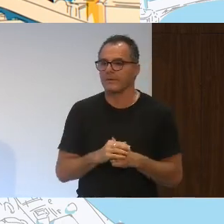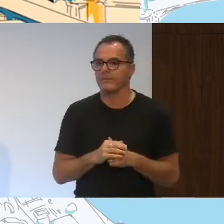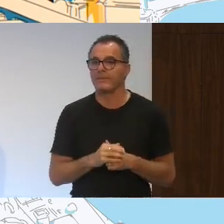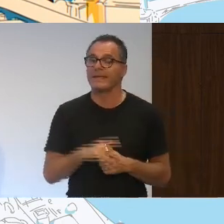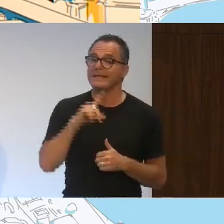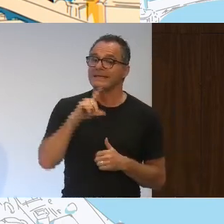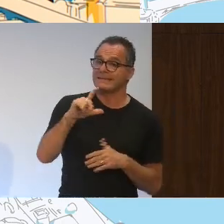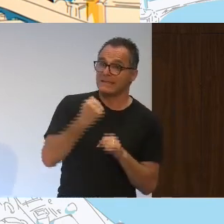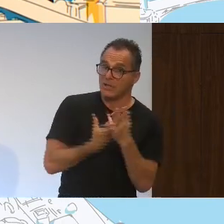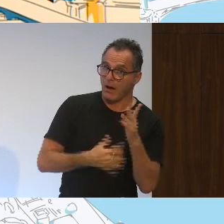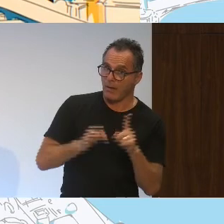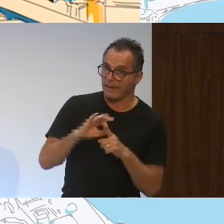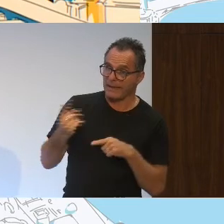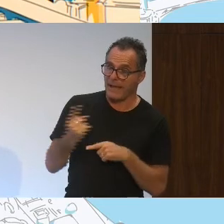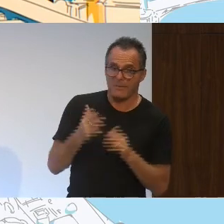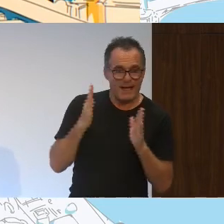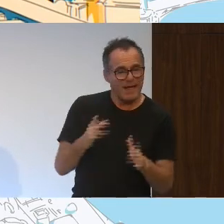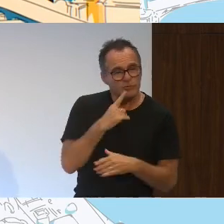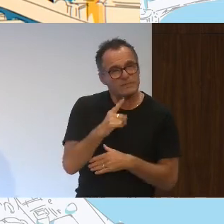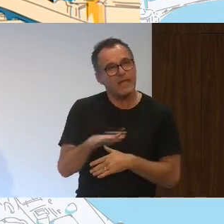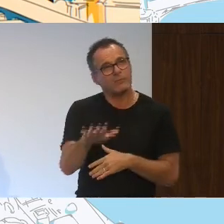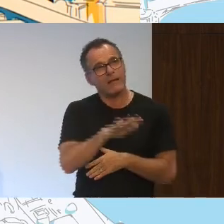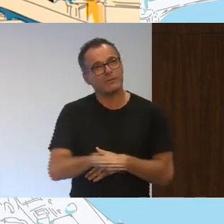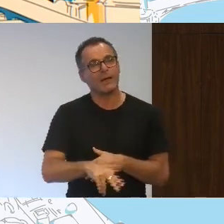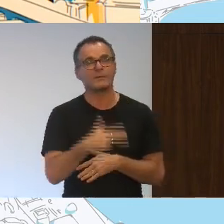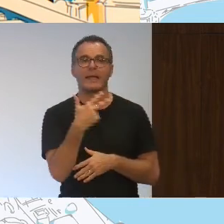And I must say that about 80 to 90% people got better.